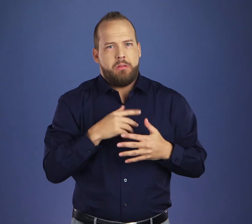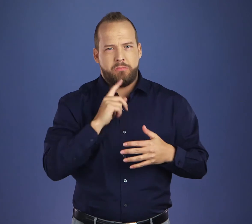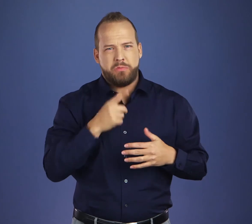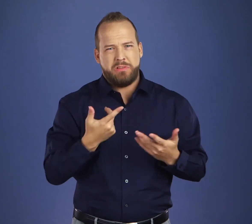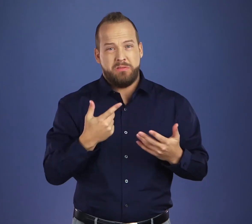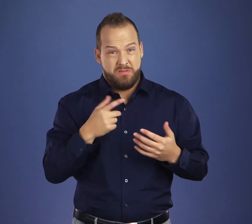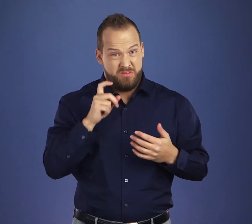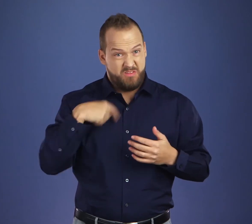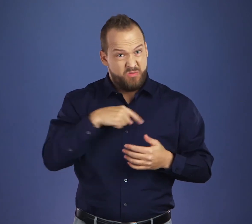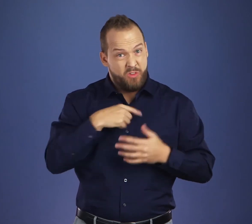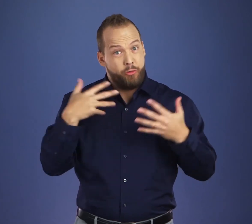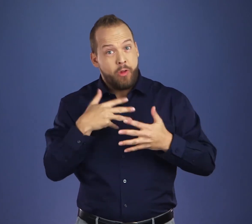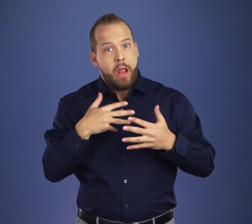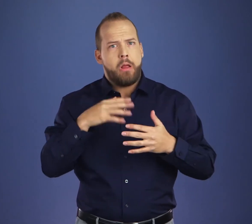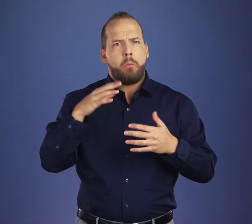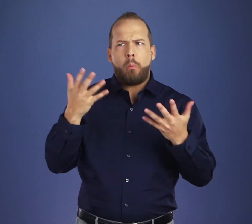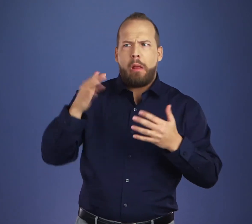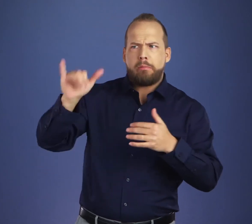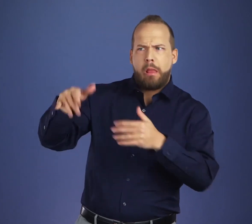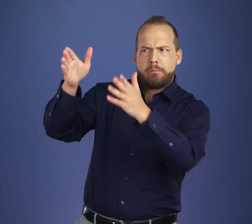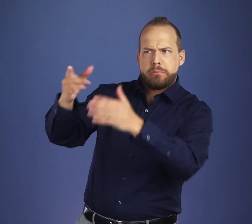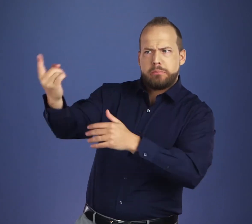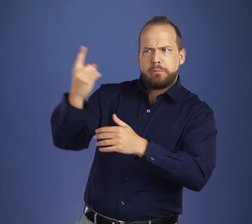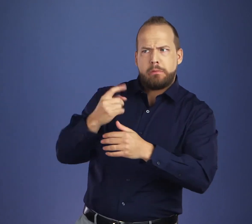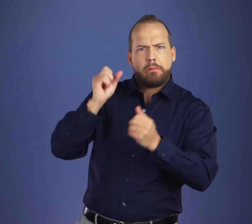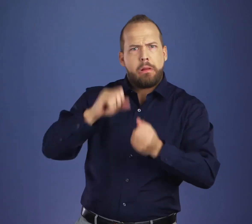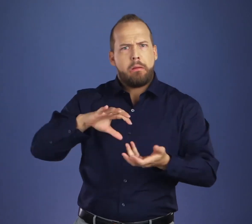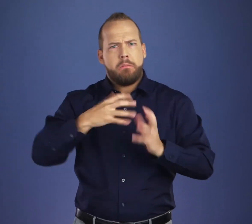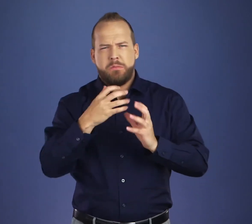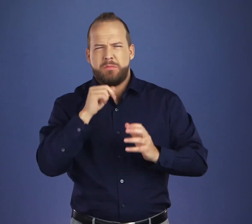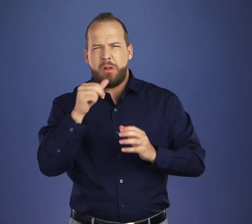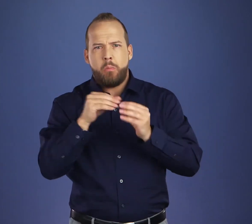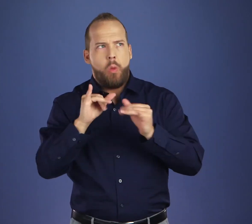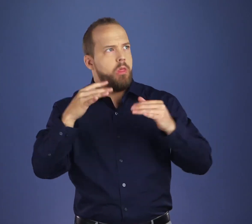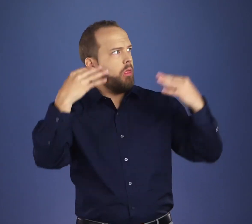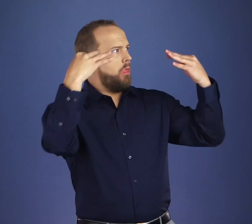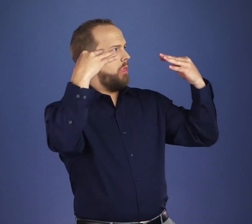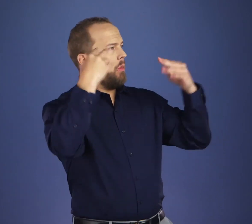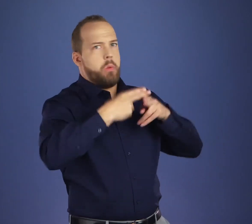“What we are really afraid of,” he said, “is our reputation.